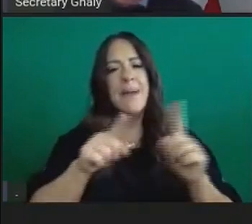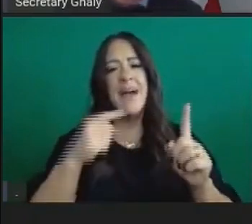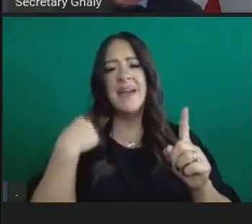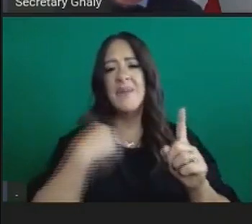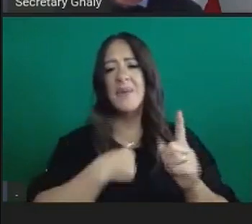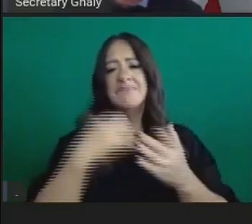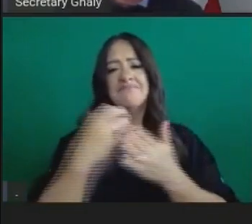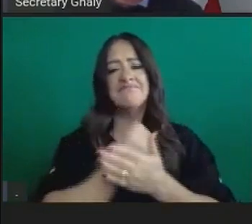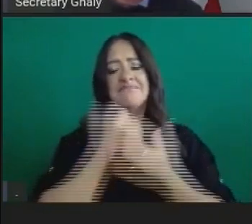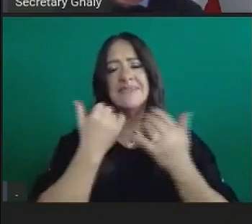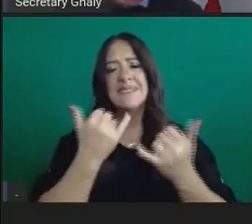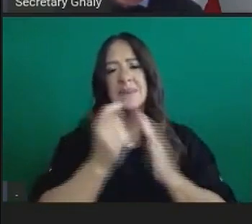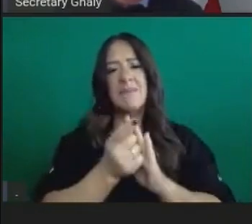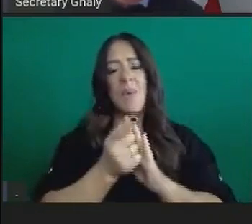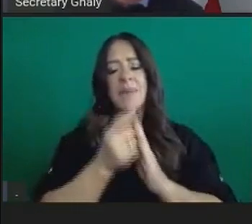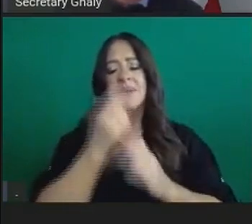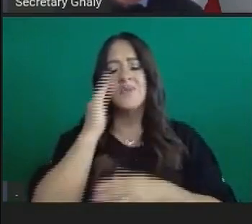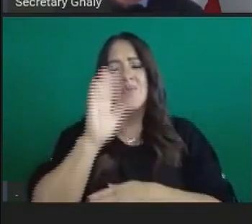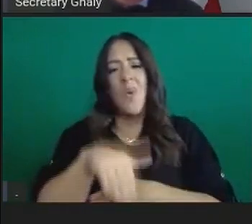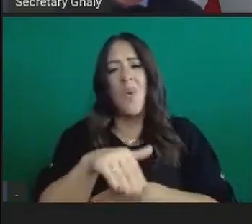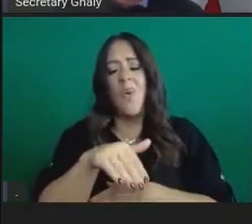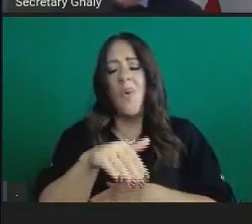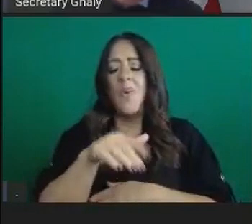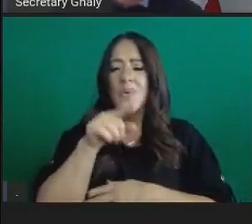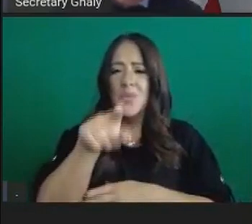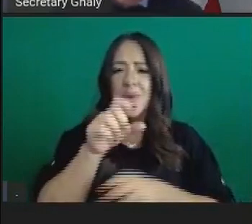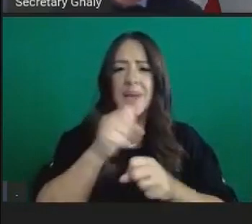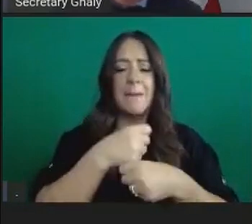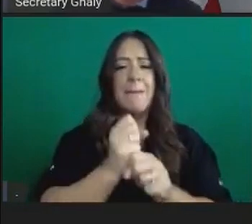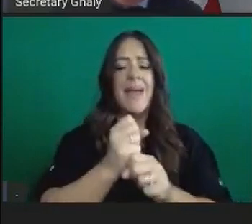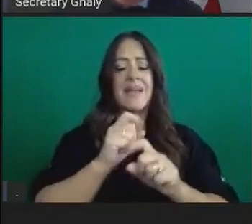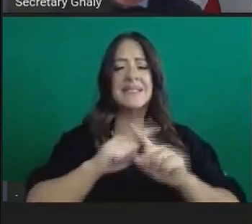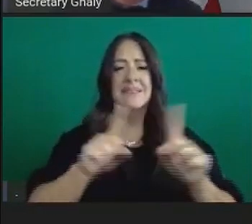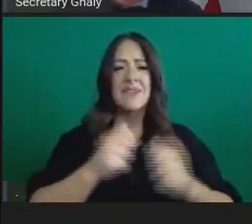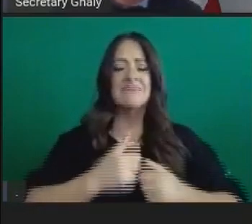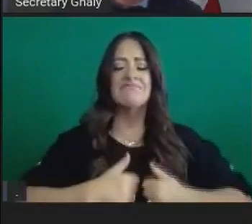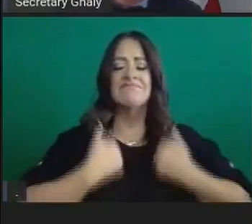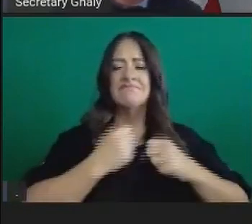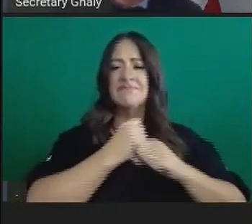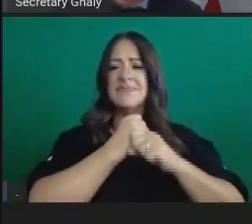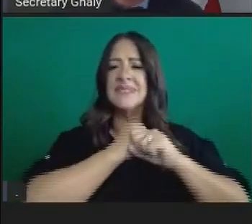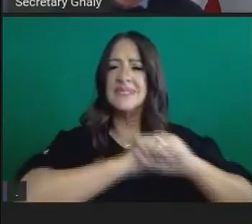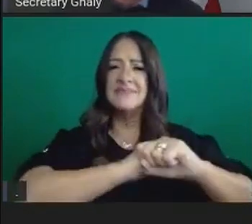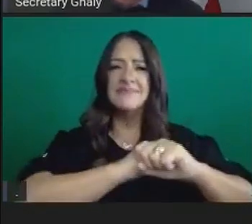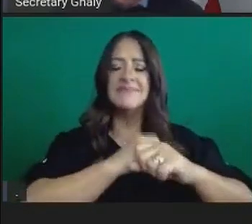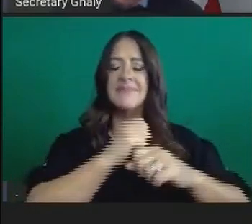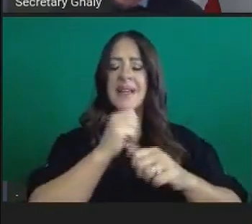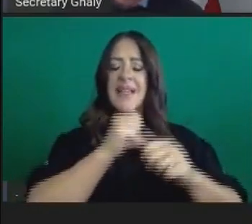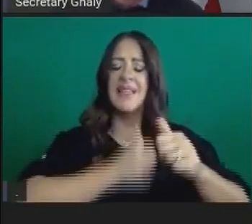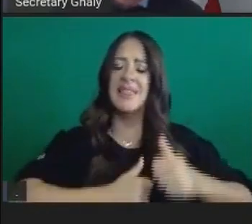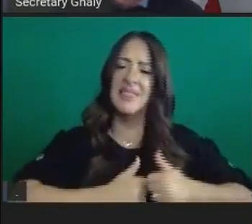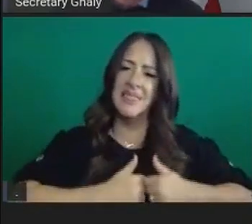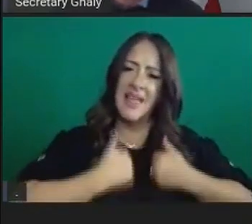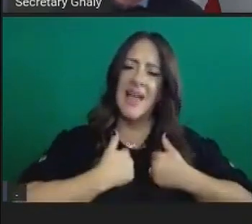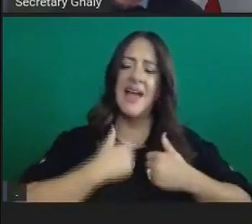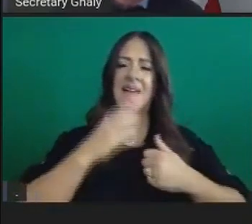OF ARE YOU TIRED, TIRED OF BUT WE ARE IN THIS MOMENT WHERE IT CAN REALLY MAKE A DIFFERENCE